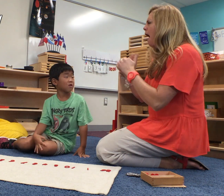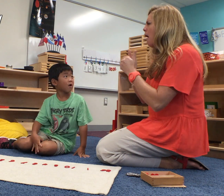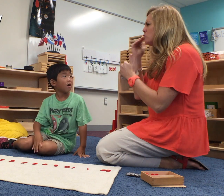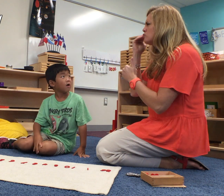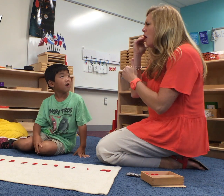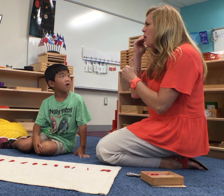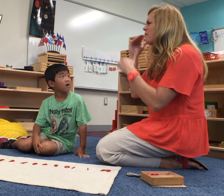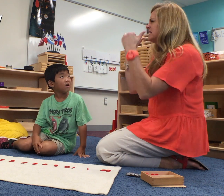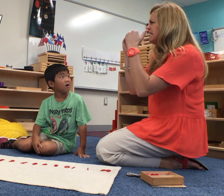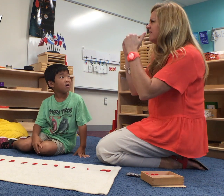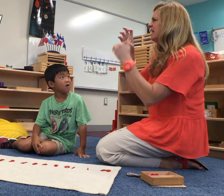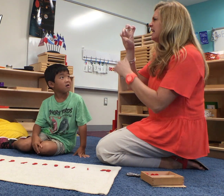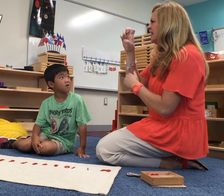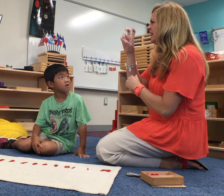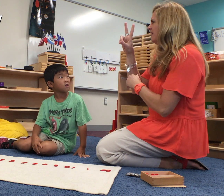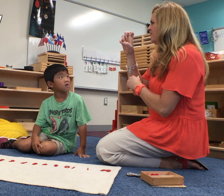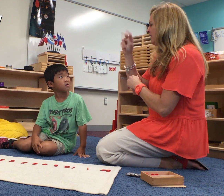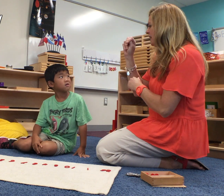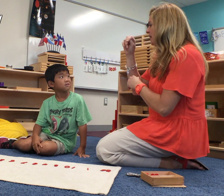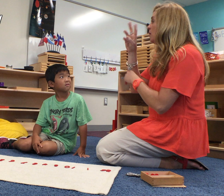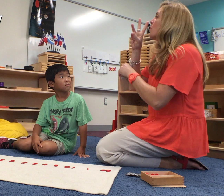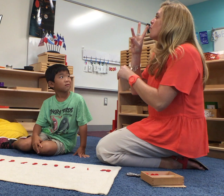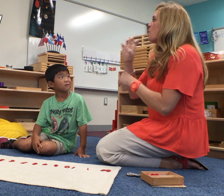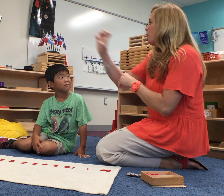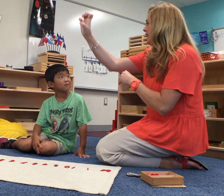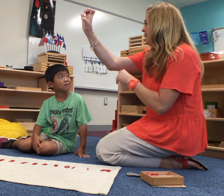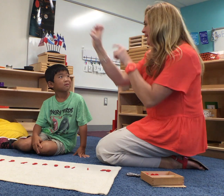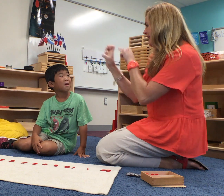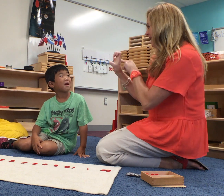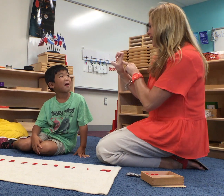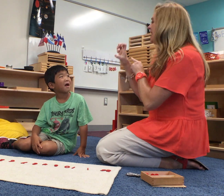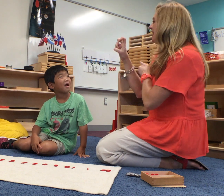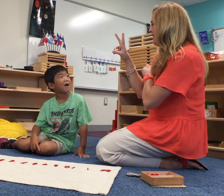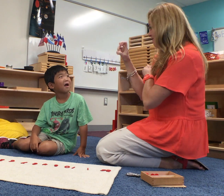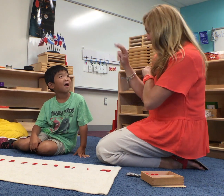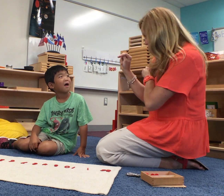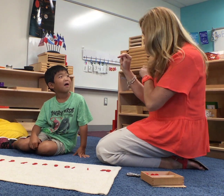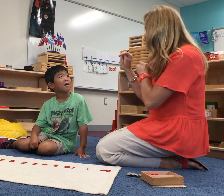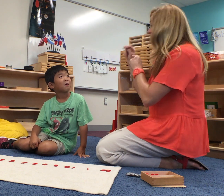How do you know its even? "Weeeeeee!" "E" is even.